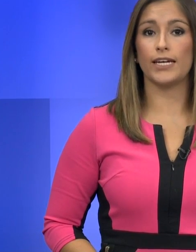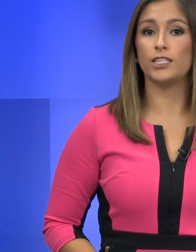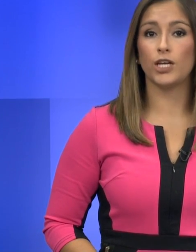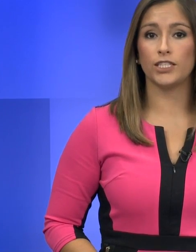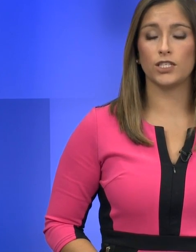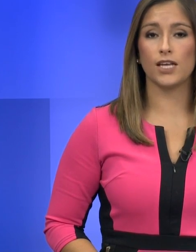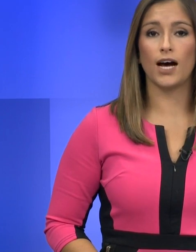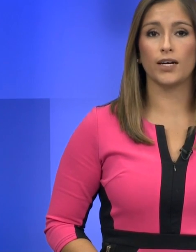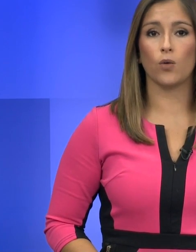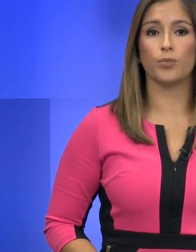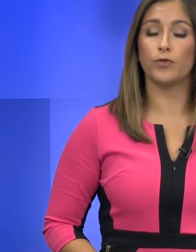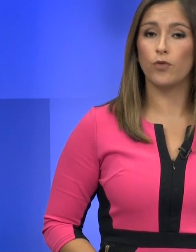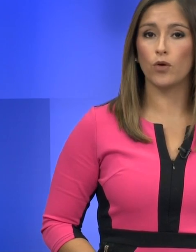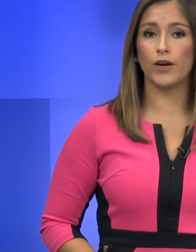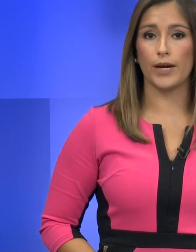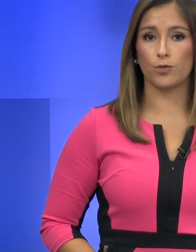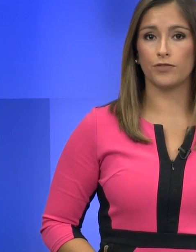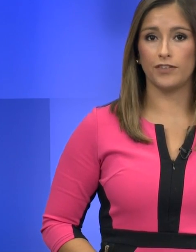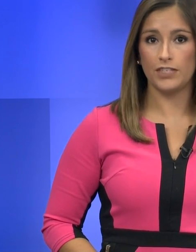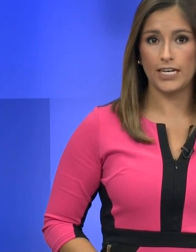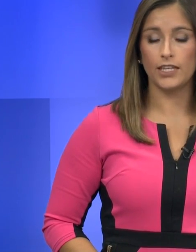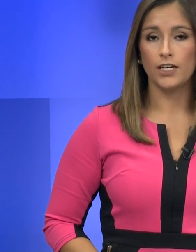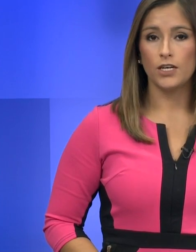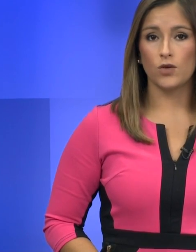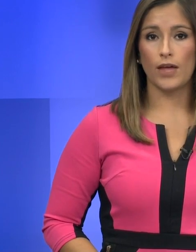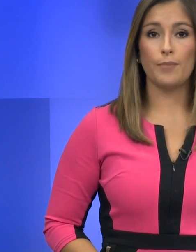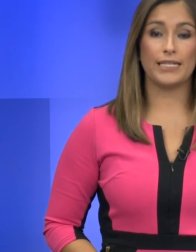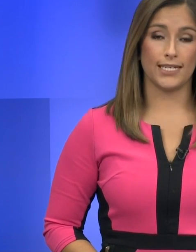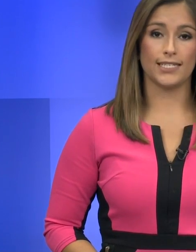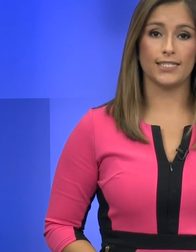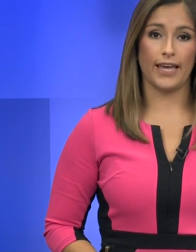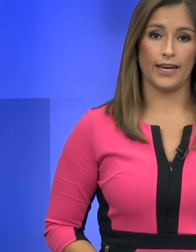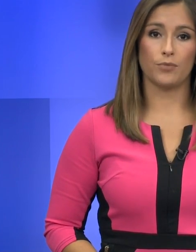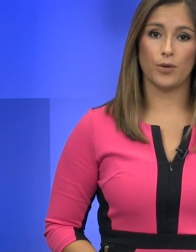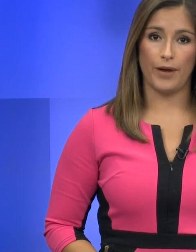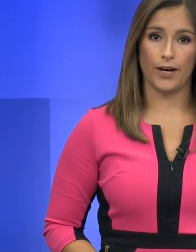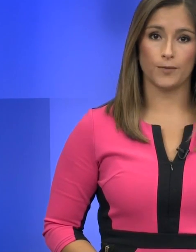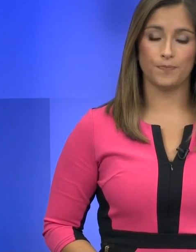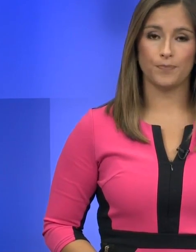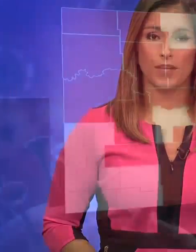RE-VISIT THIS AND ANNOUNCE ANY CHANGES ON OR BEFORE APRIL 15, SO THAT BUSINESSES CAN PREPARE.